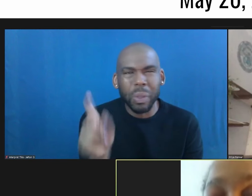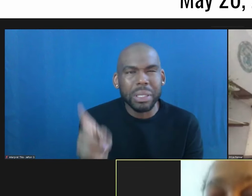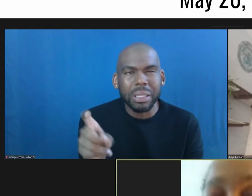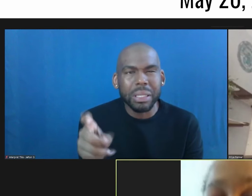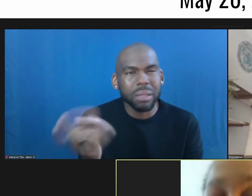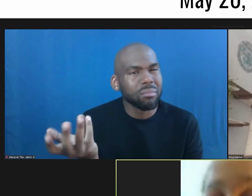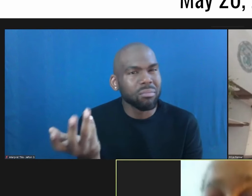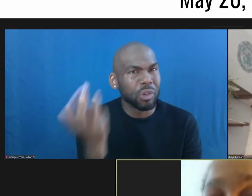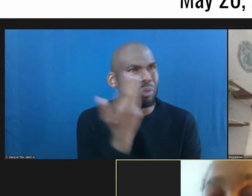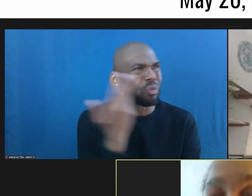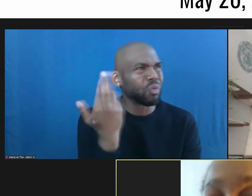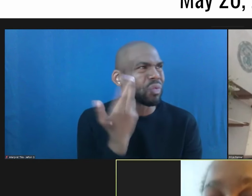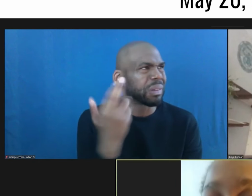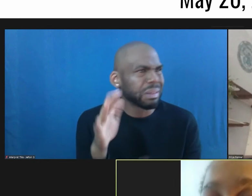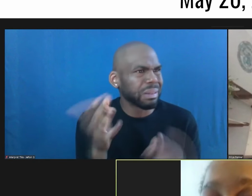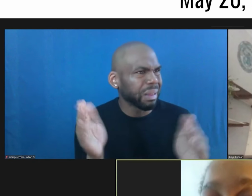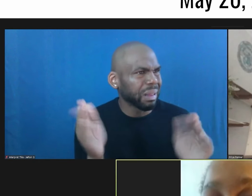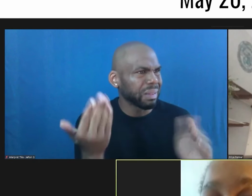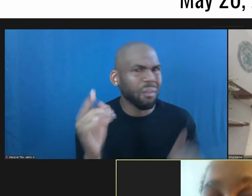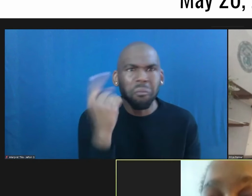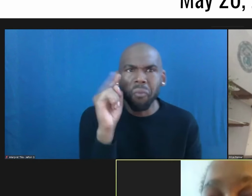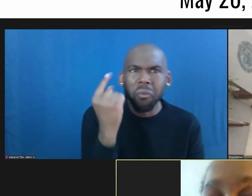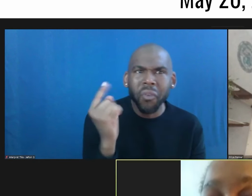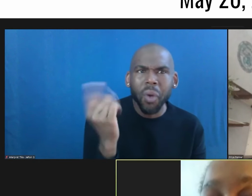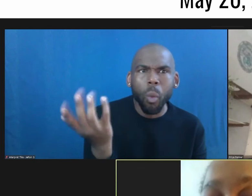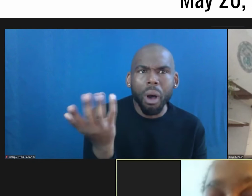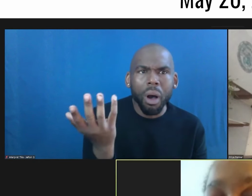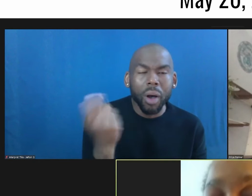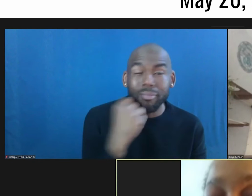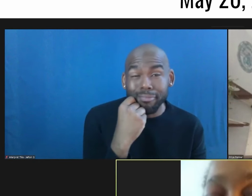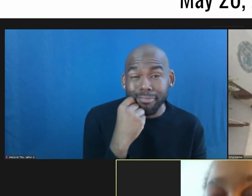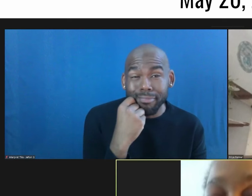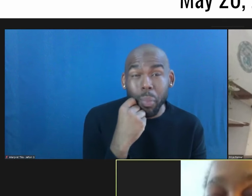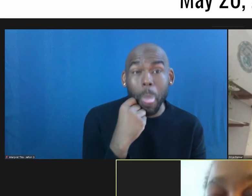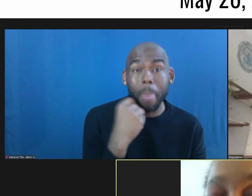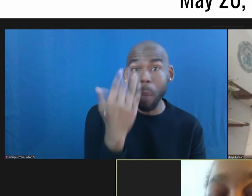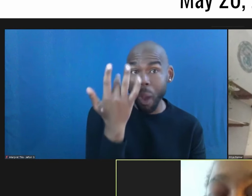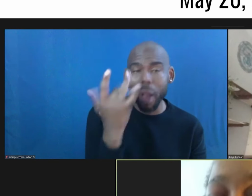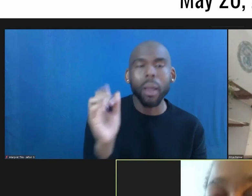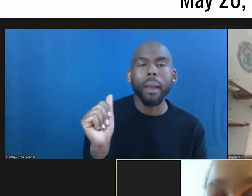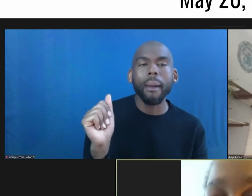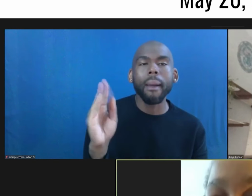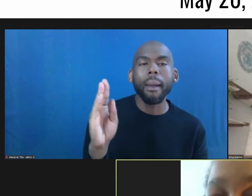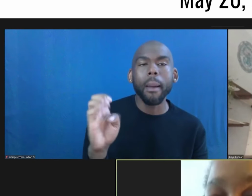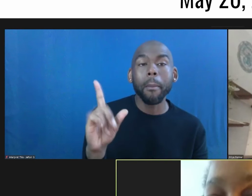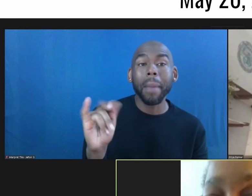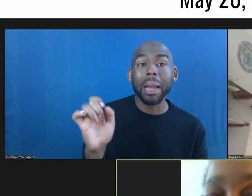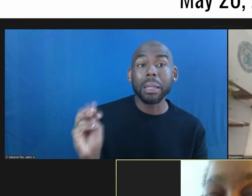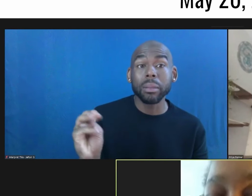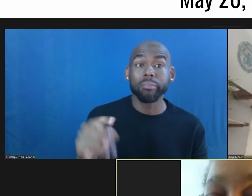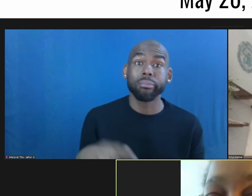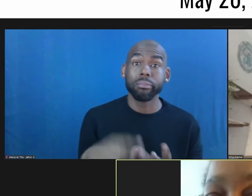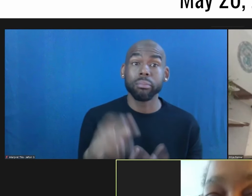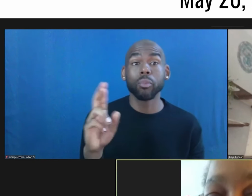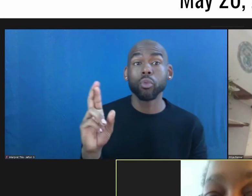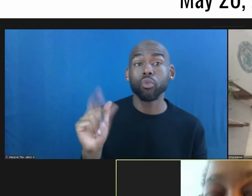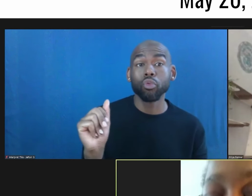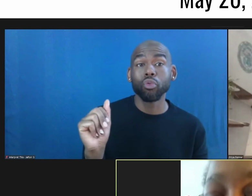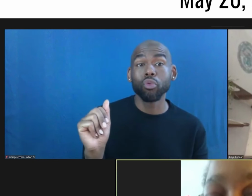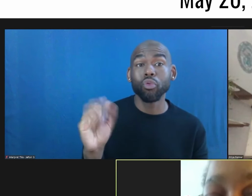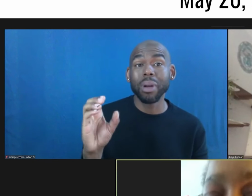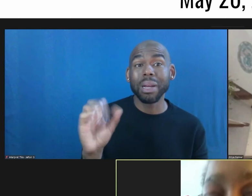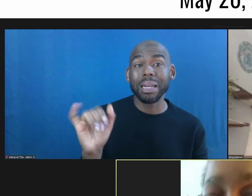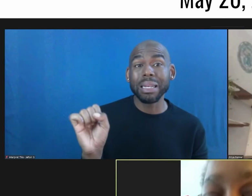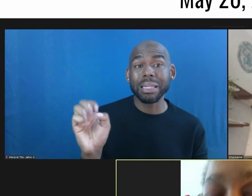should be dying because of ableism, because of racism, because often we are poor and we